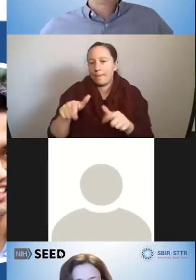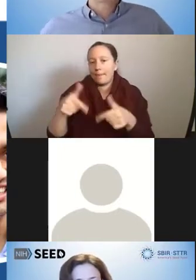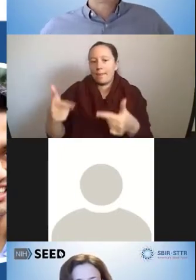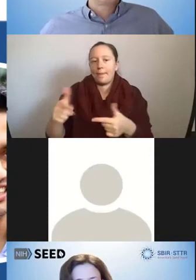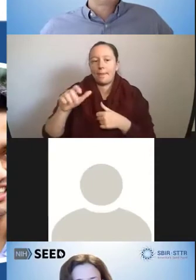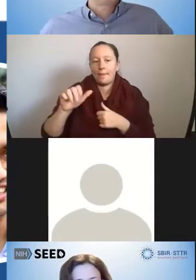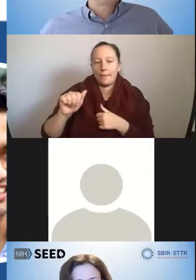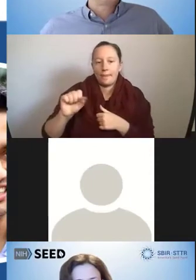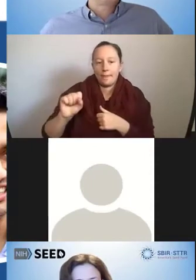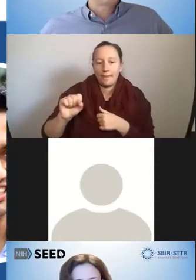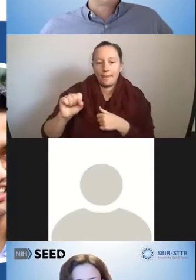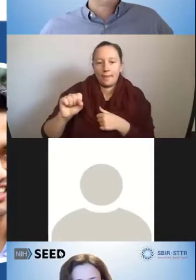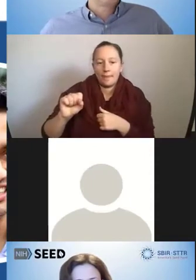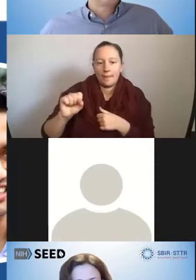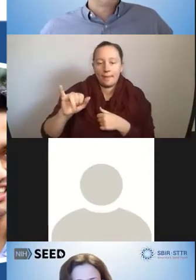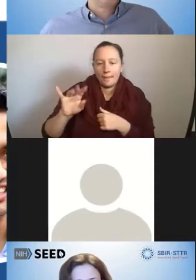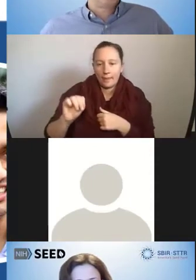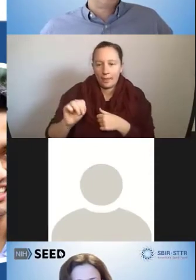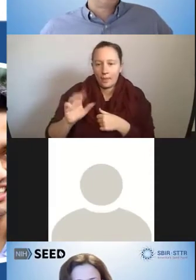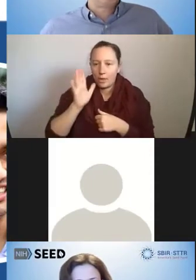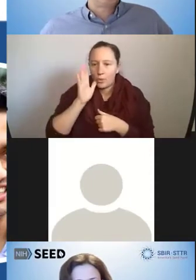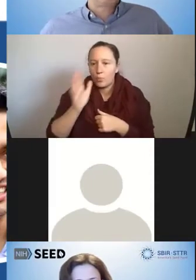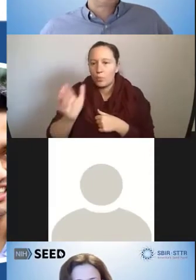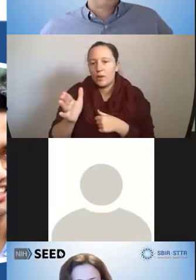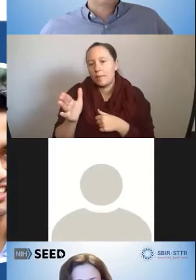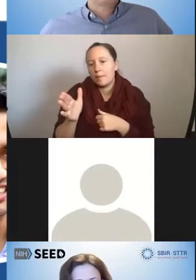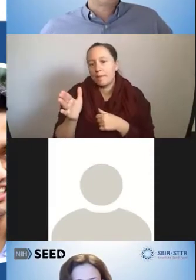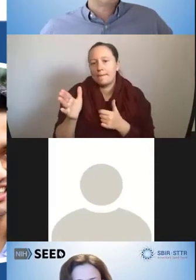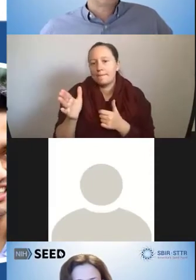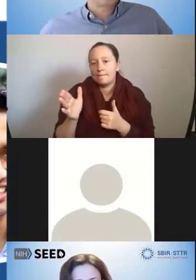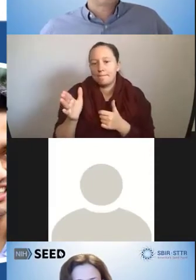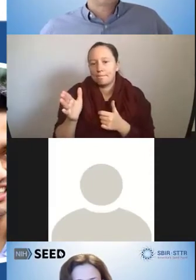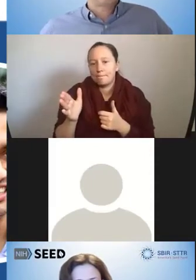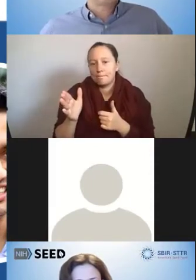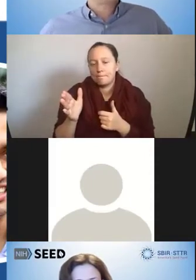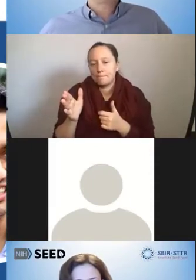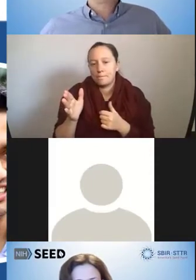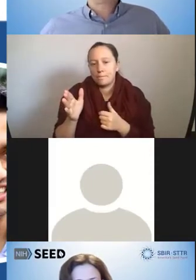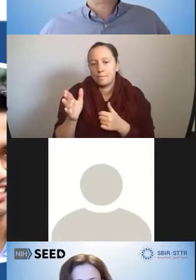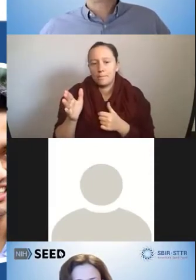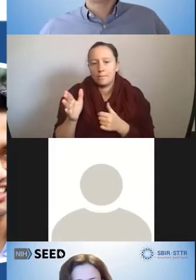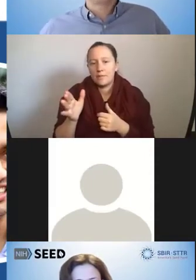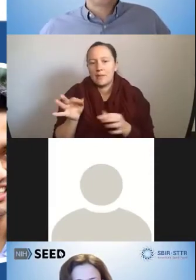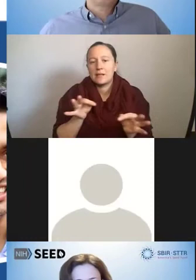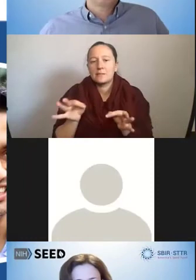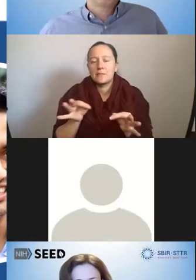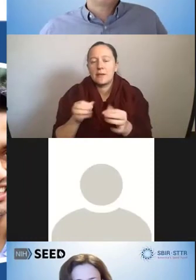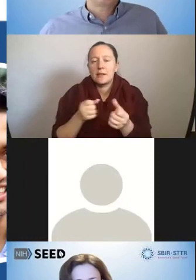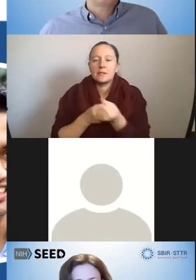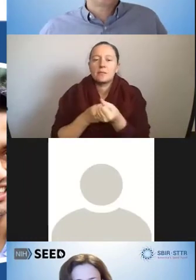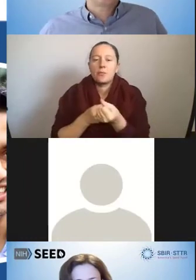who's going to tell you a little bit about our support of academic innovators, so take it away, Ashim.